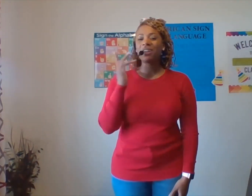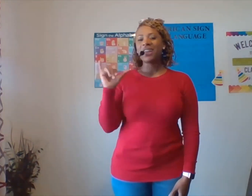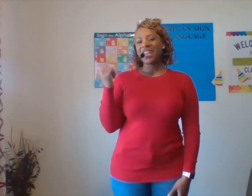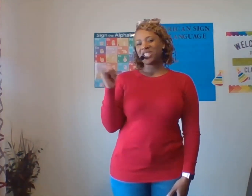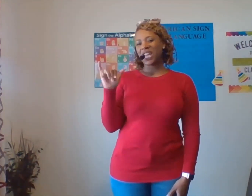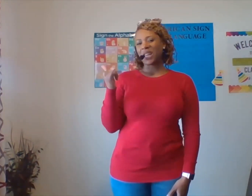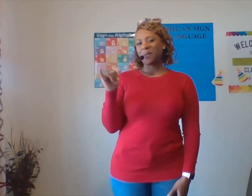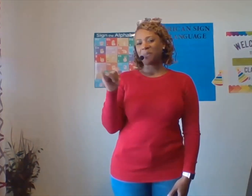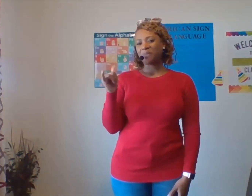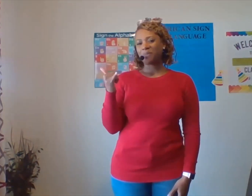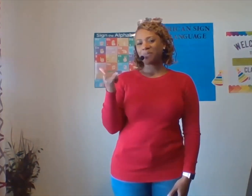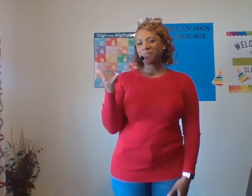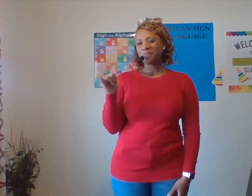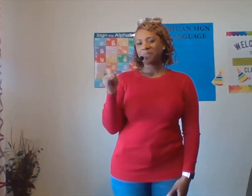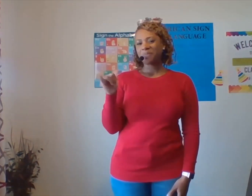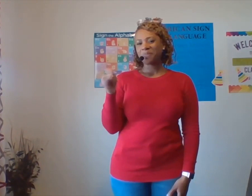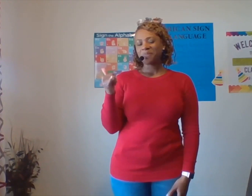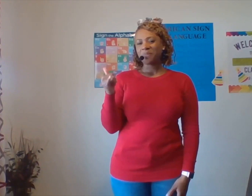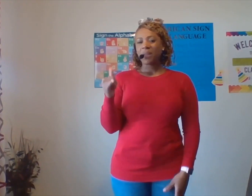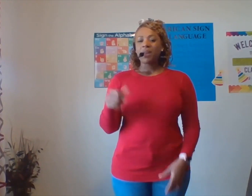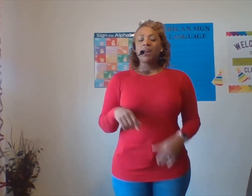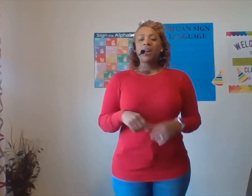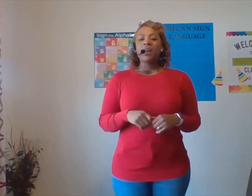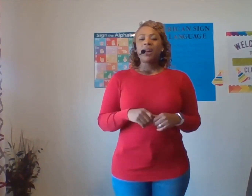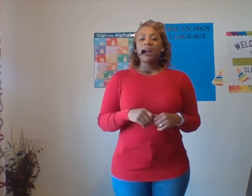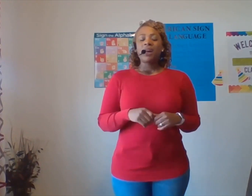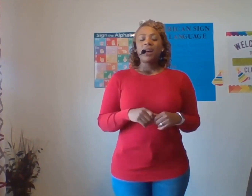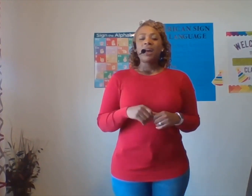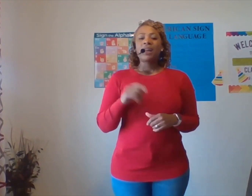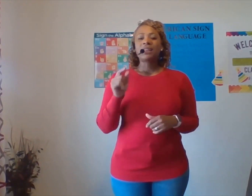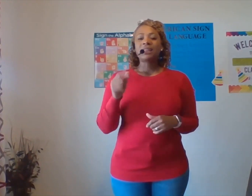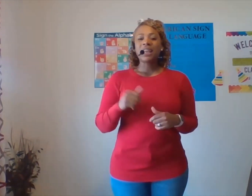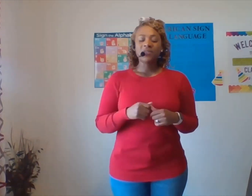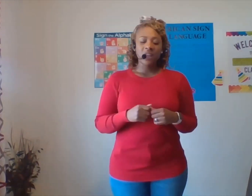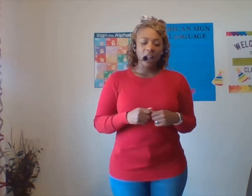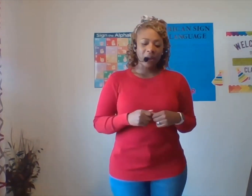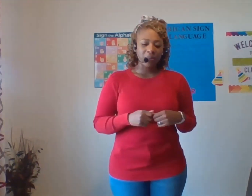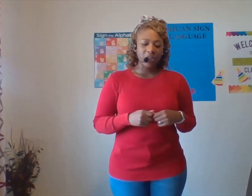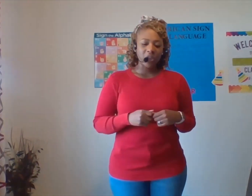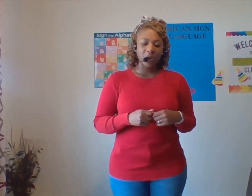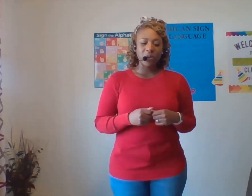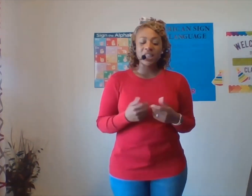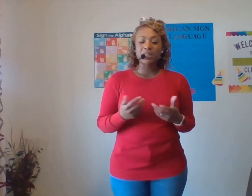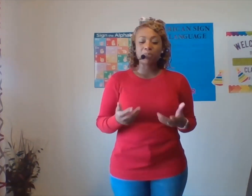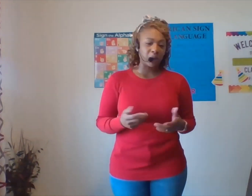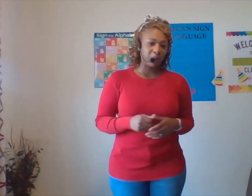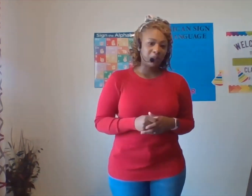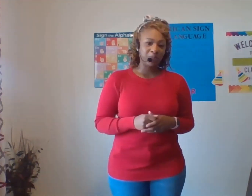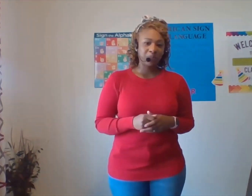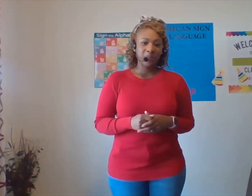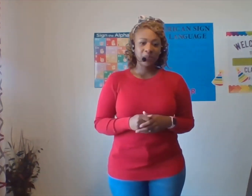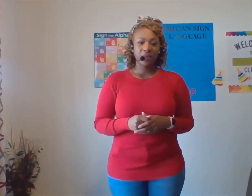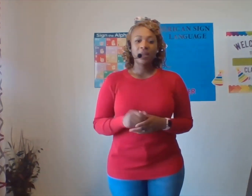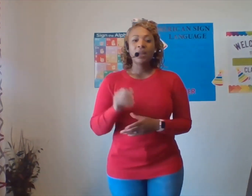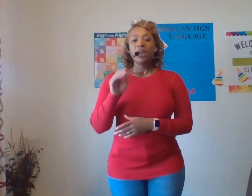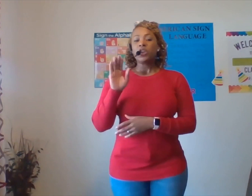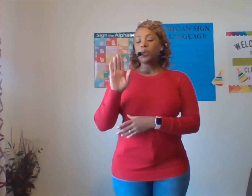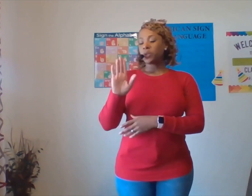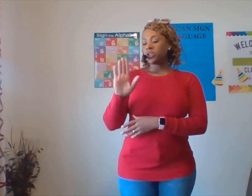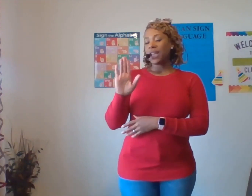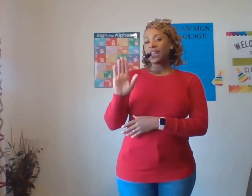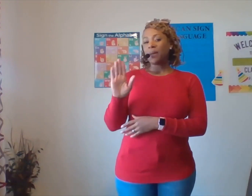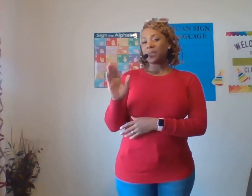yellow the next color I'm going to show you is blue you put your hand up the